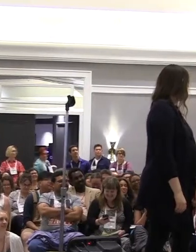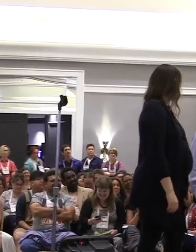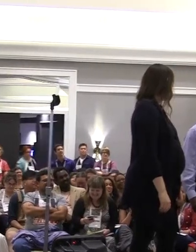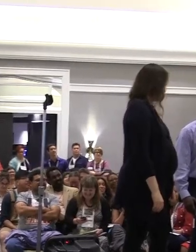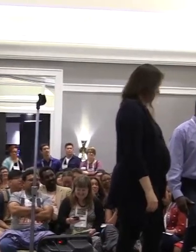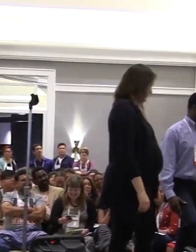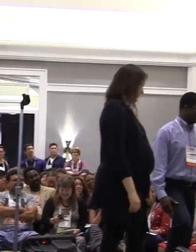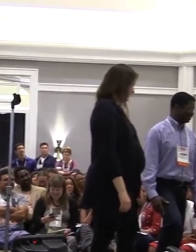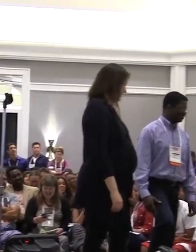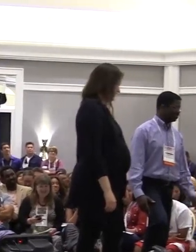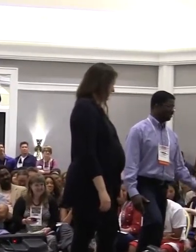[indiscernible]